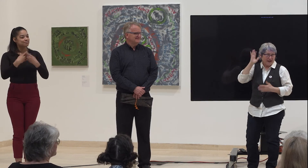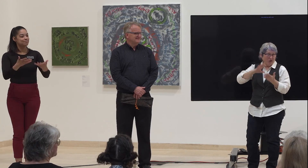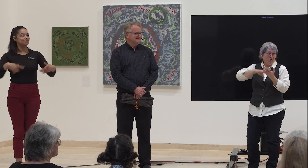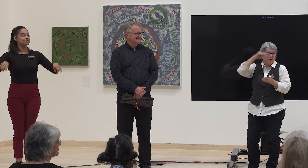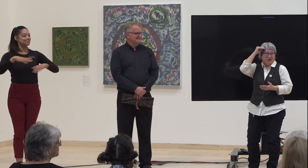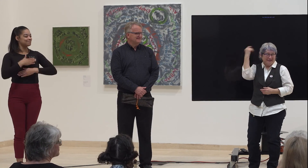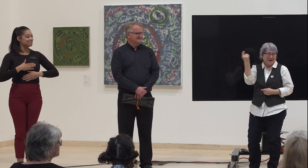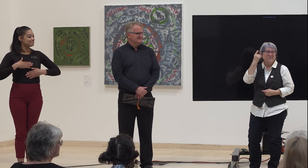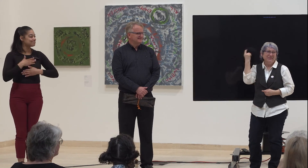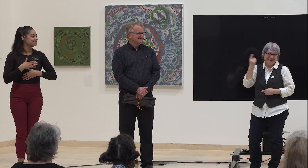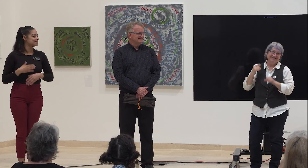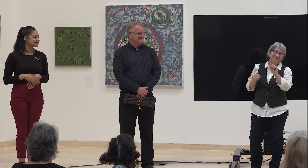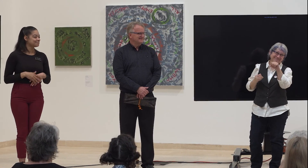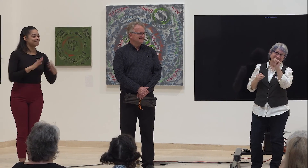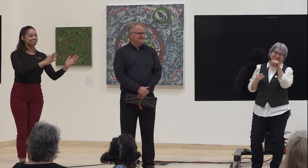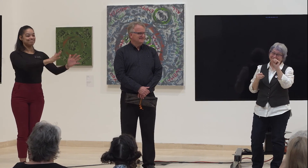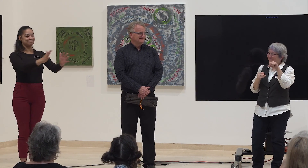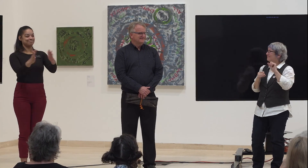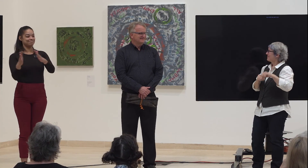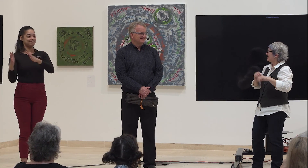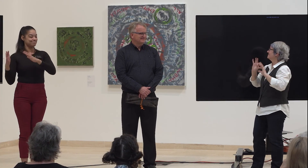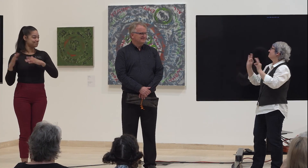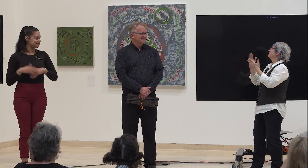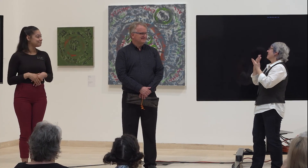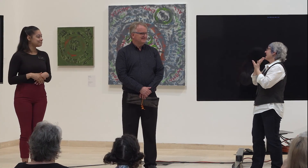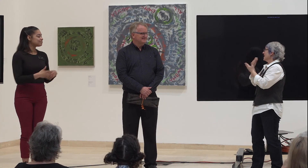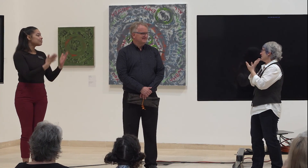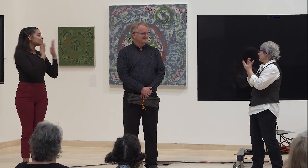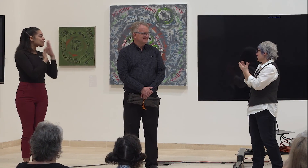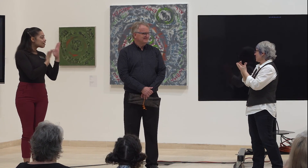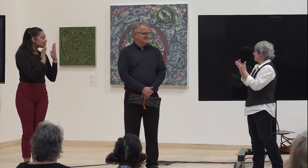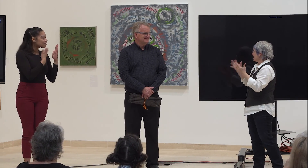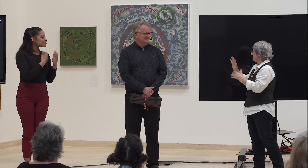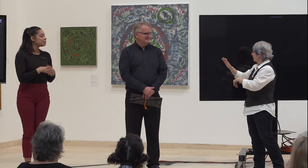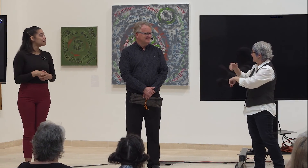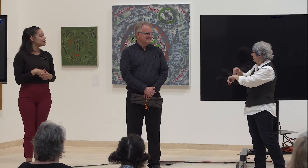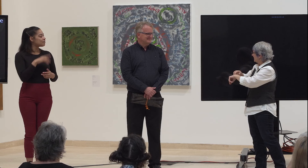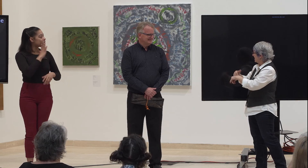and I hope you learned something. Thank you so much for your time today.